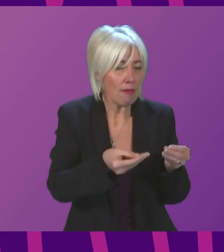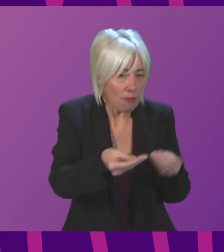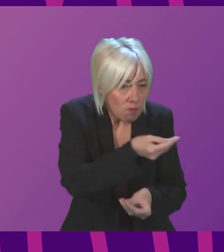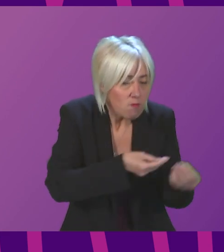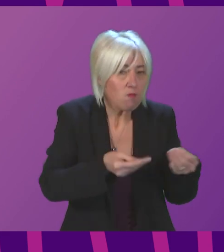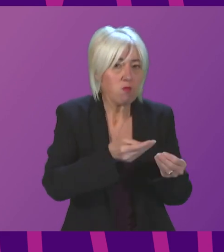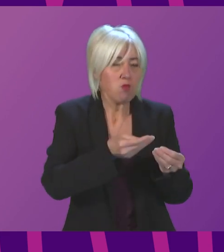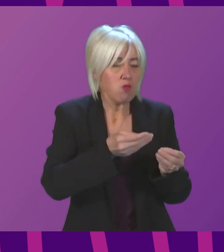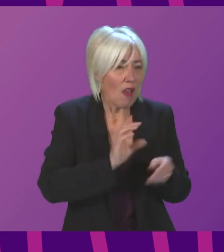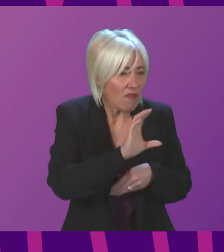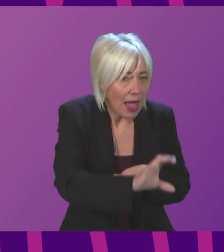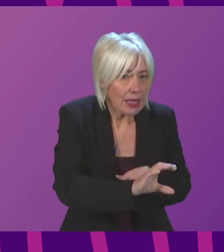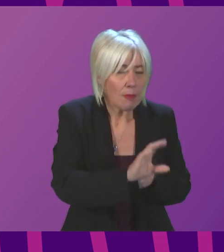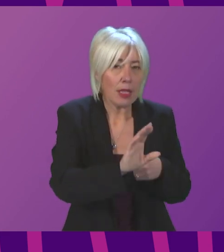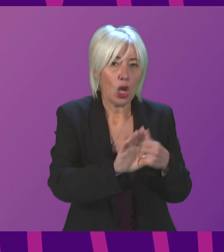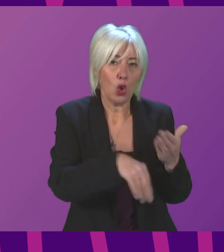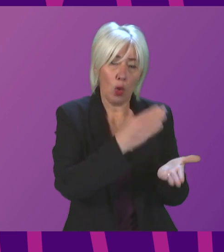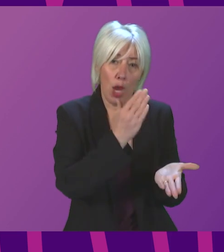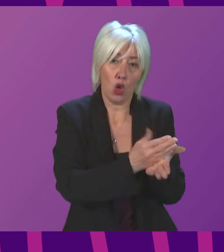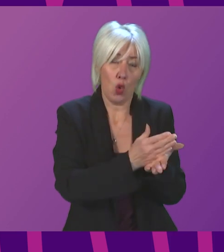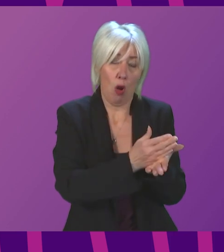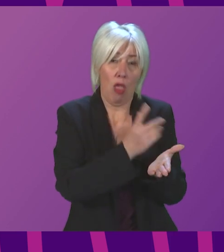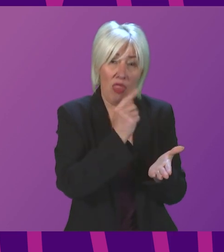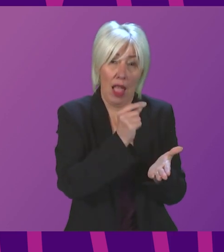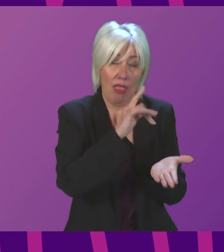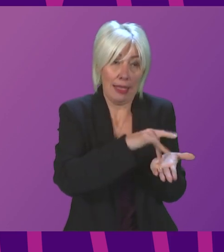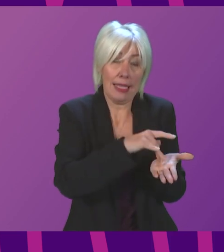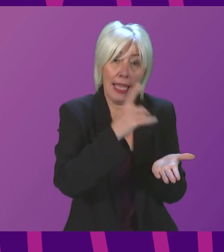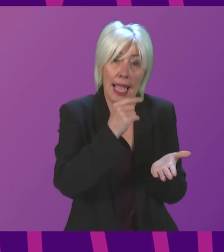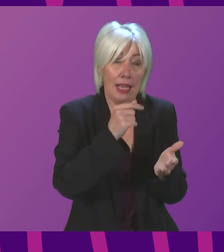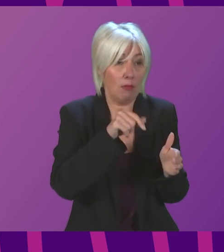city’s recovery from the pandemic actually happens?